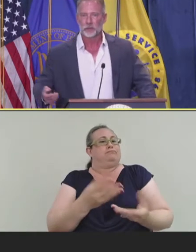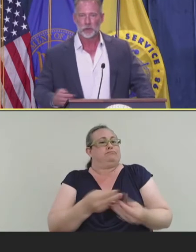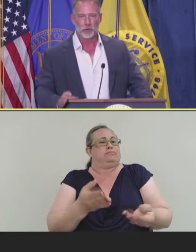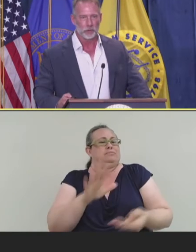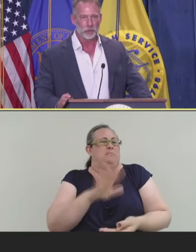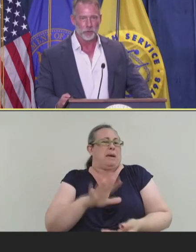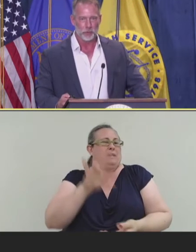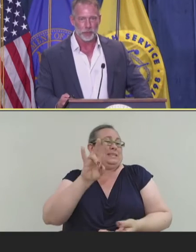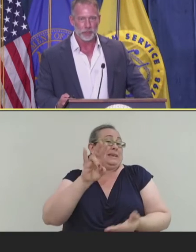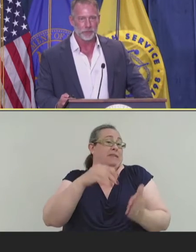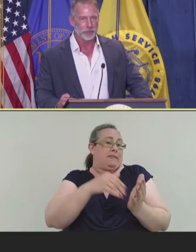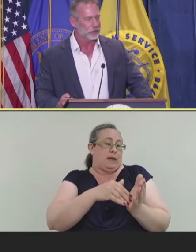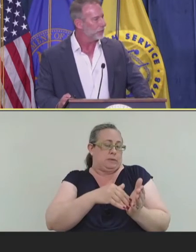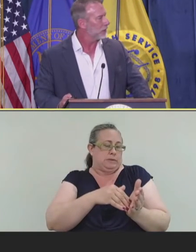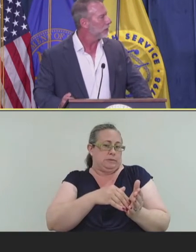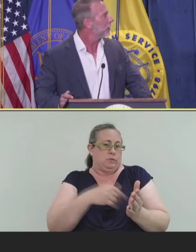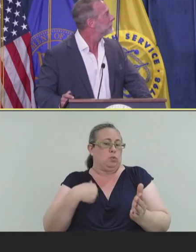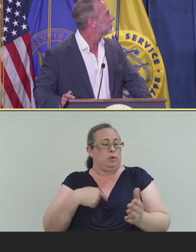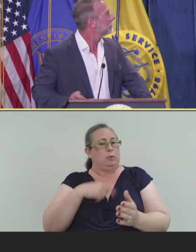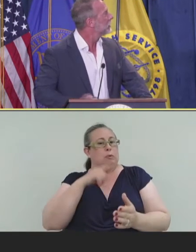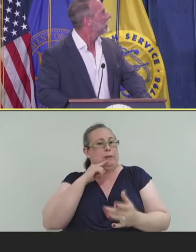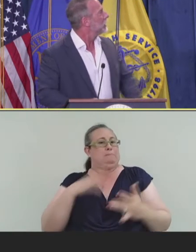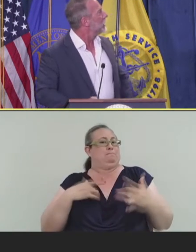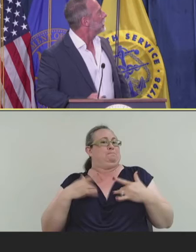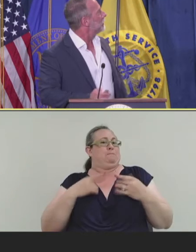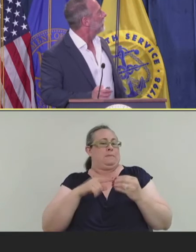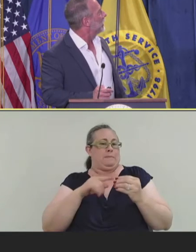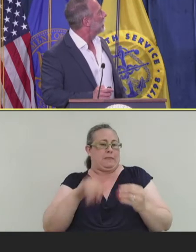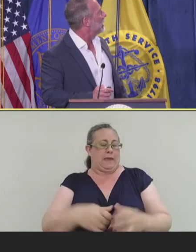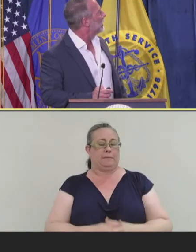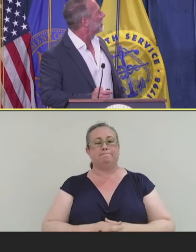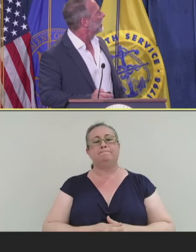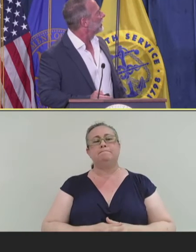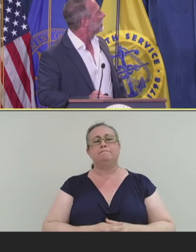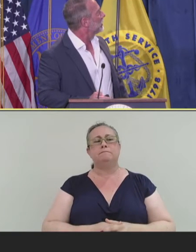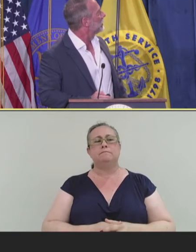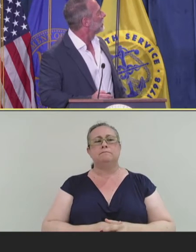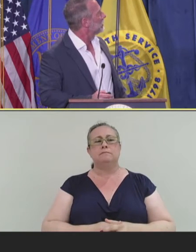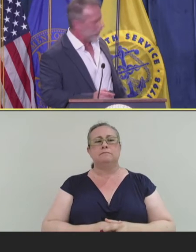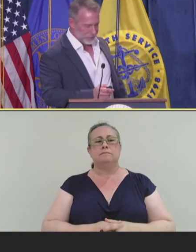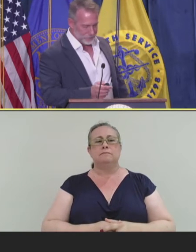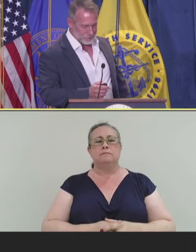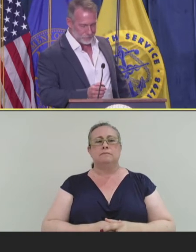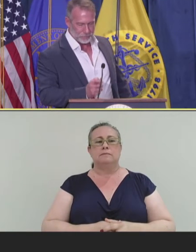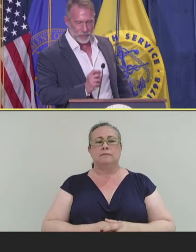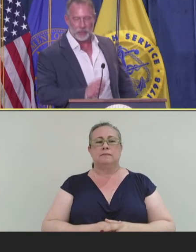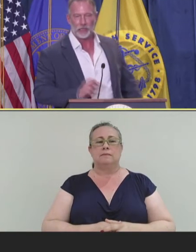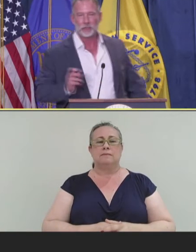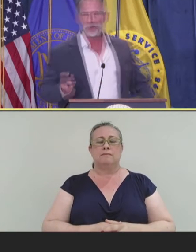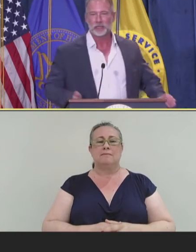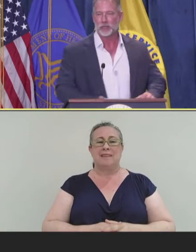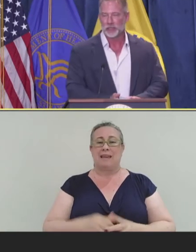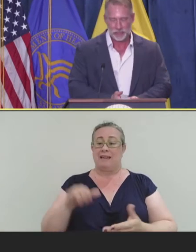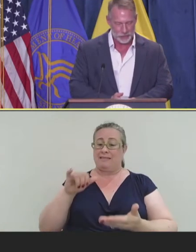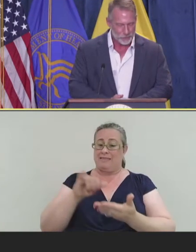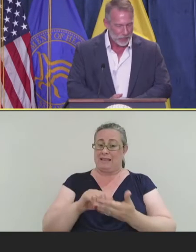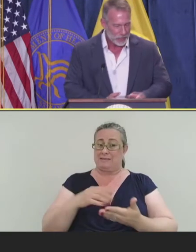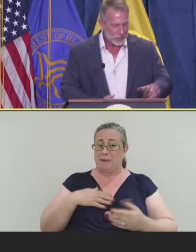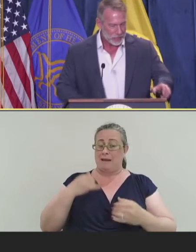we were pretty stoked about all that. And I think, yes, that is my last slide. So,